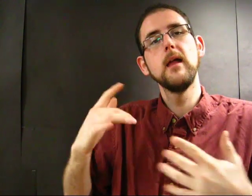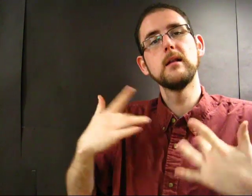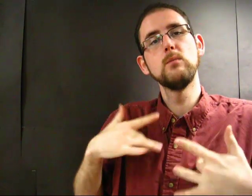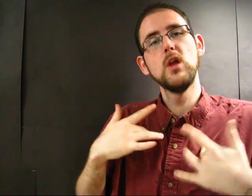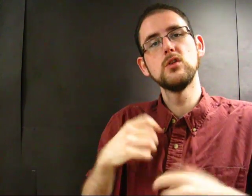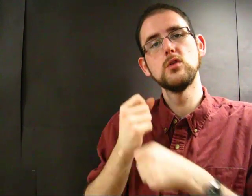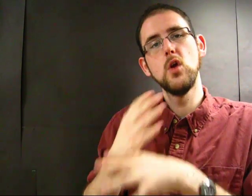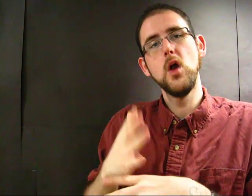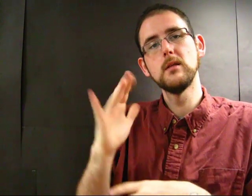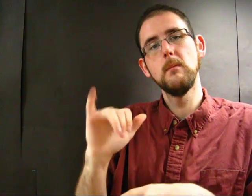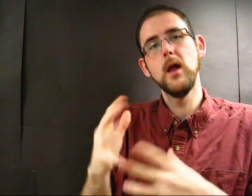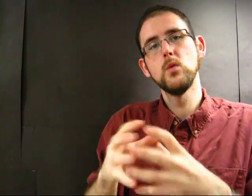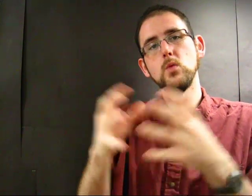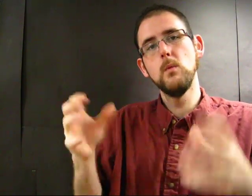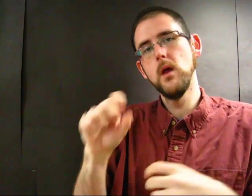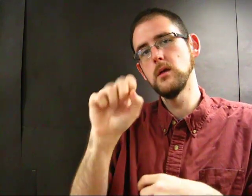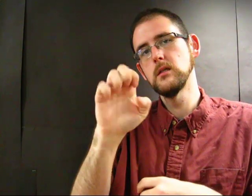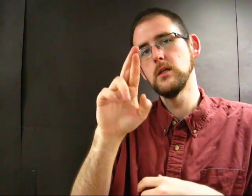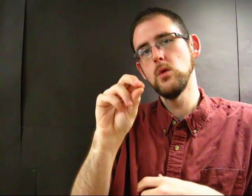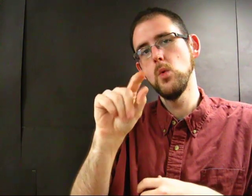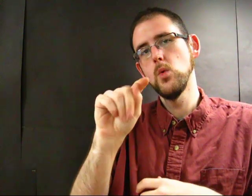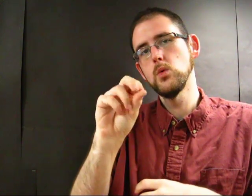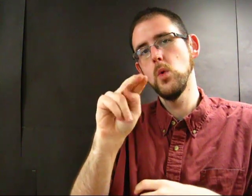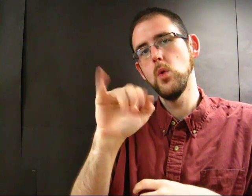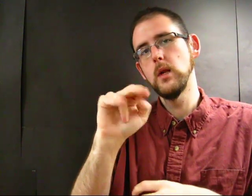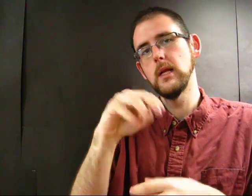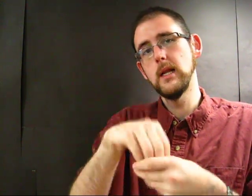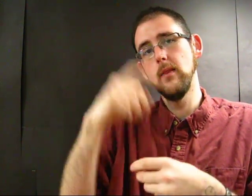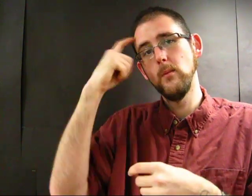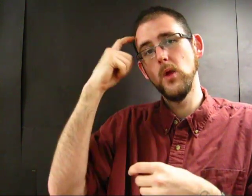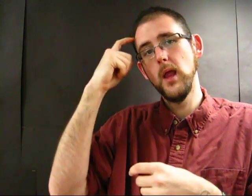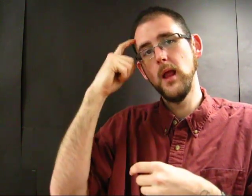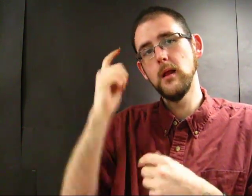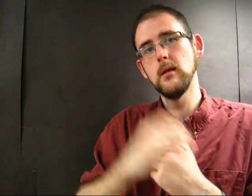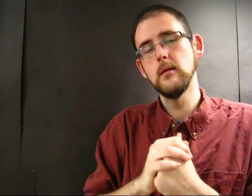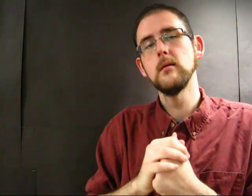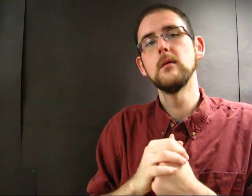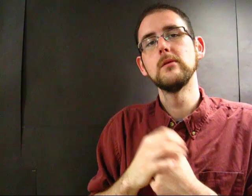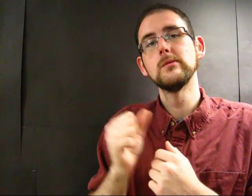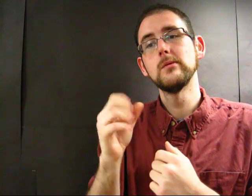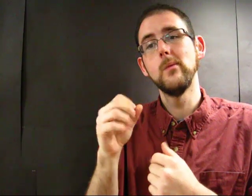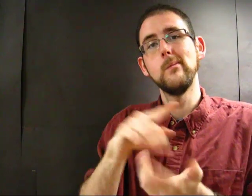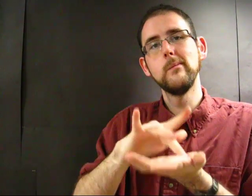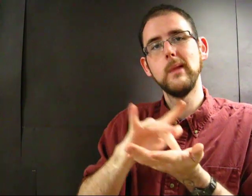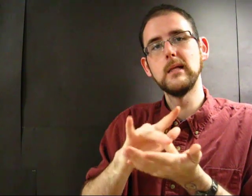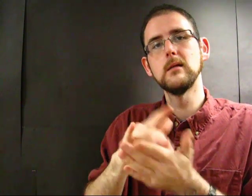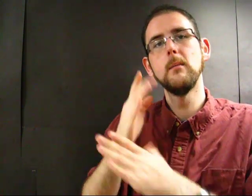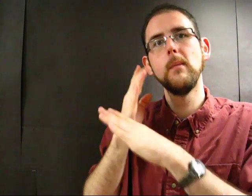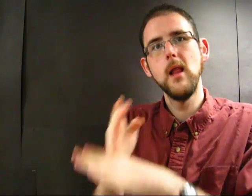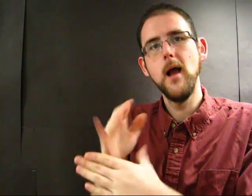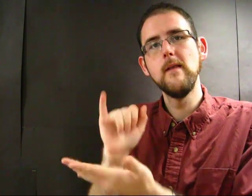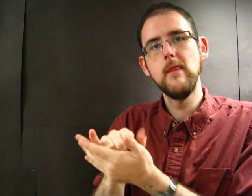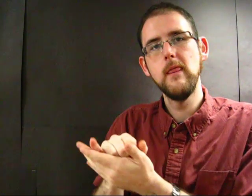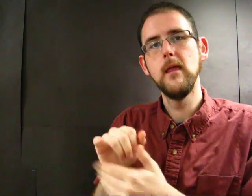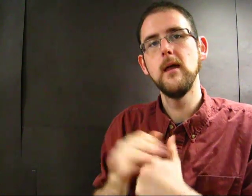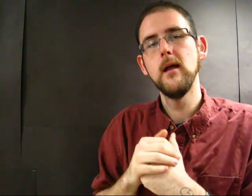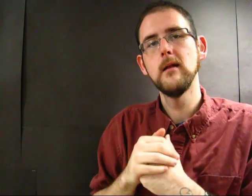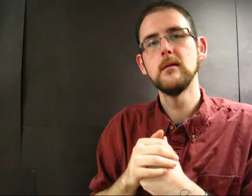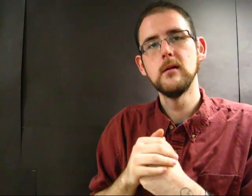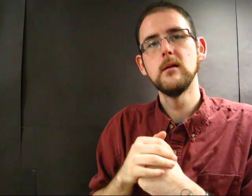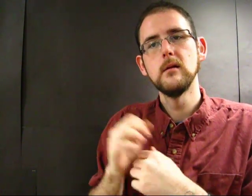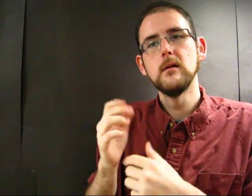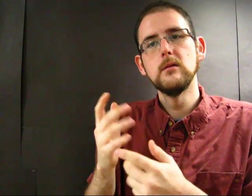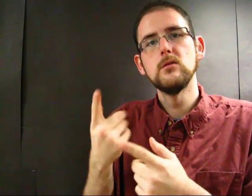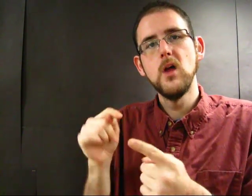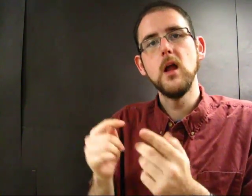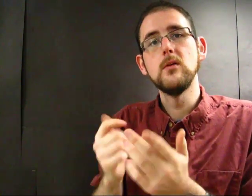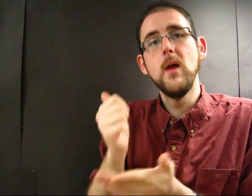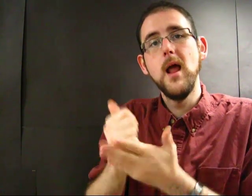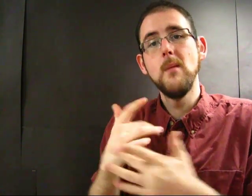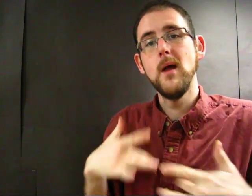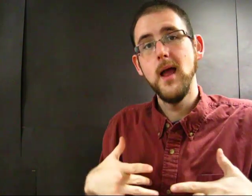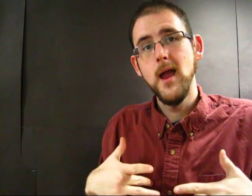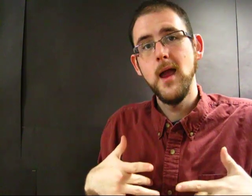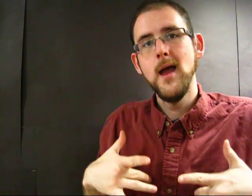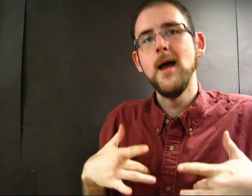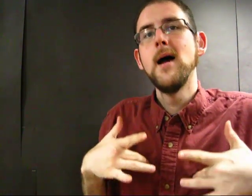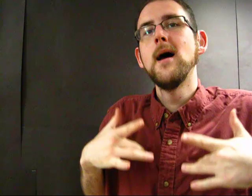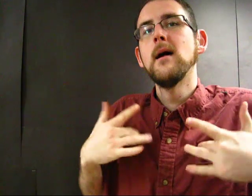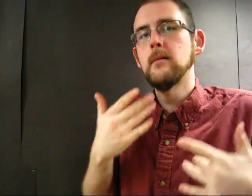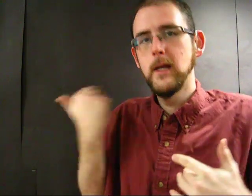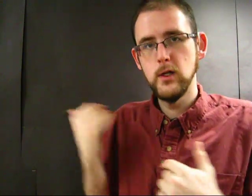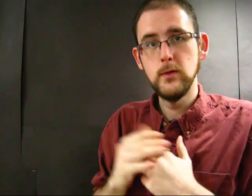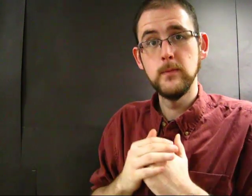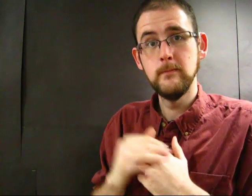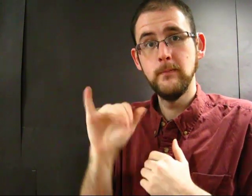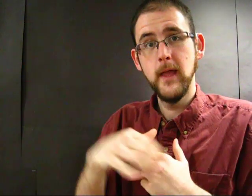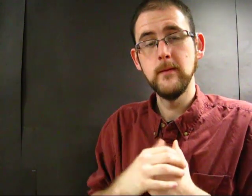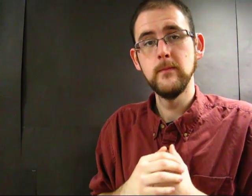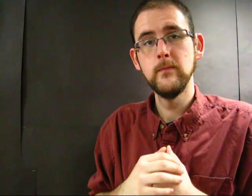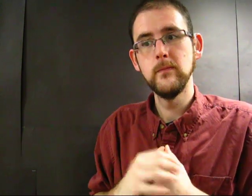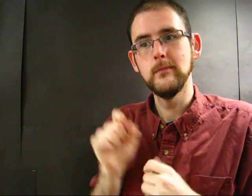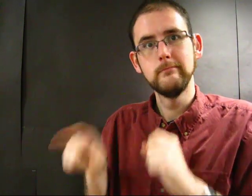depression can be the result of serotonin imbalance in the brain, and these drugs help prevent that and improve moods.